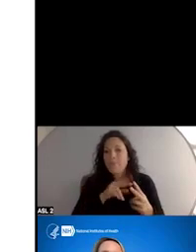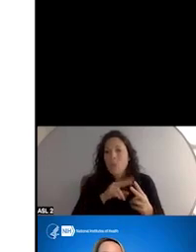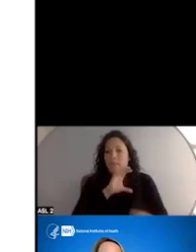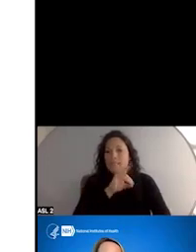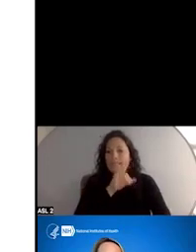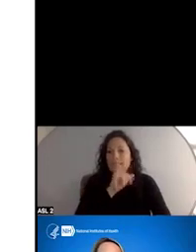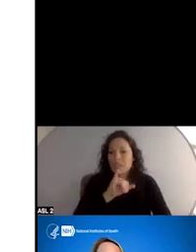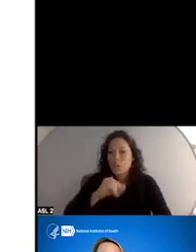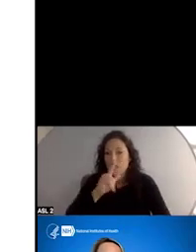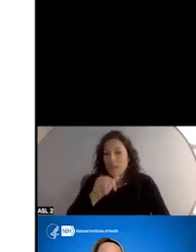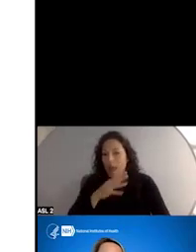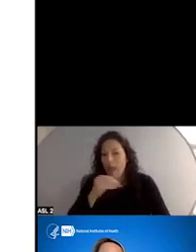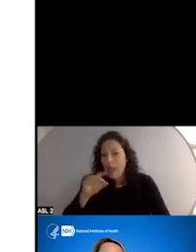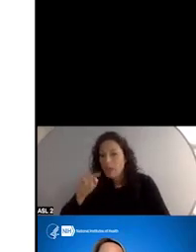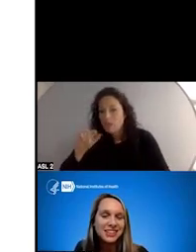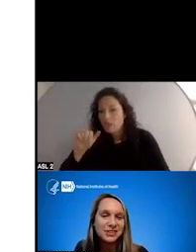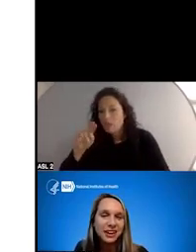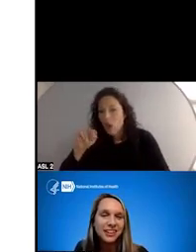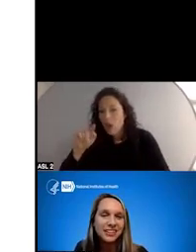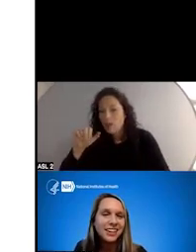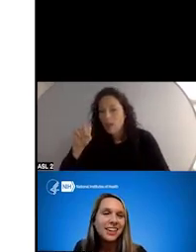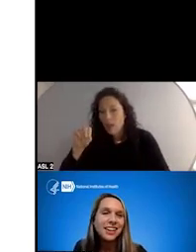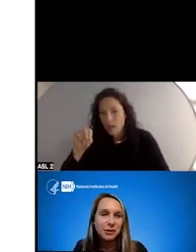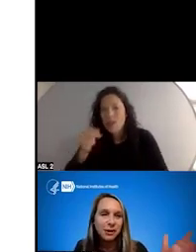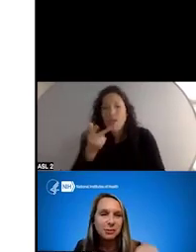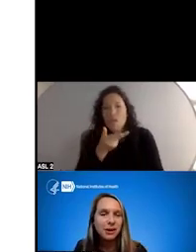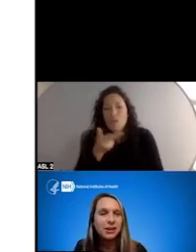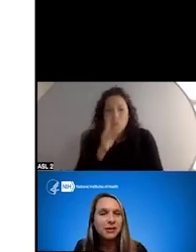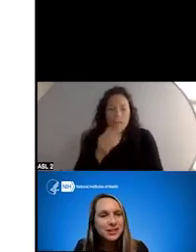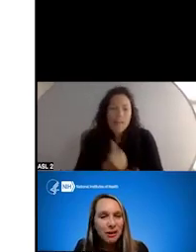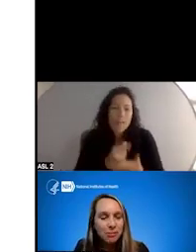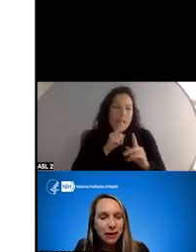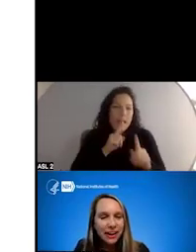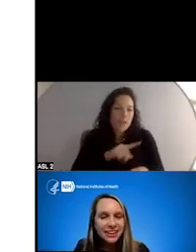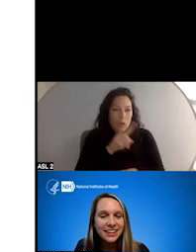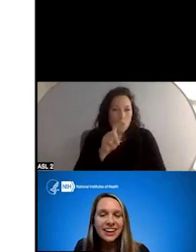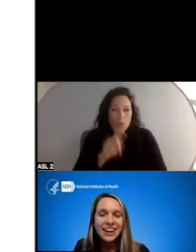to help answer some of those questions, as well. So why don't we bring you guys all back?